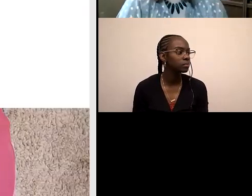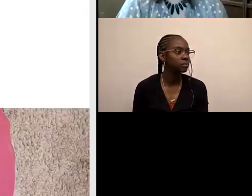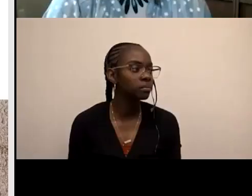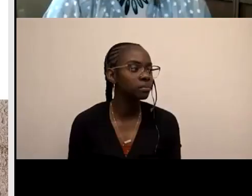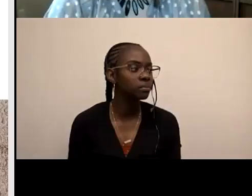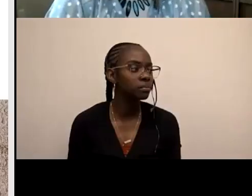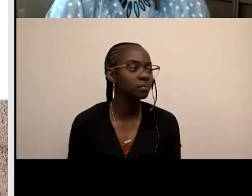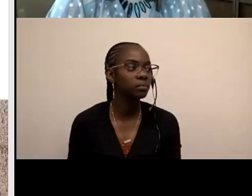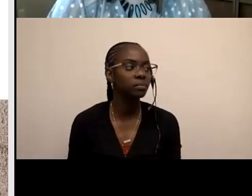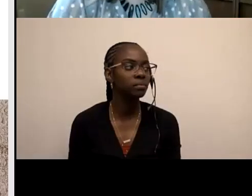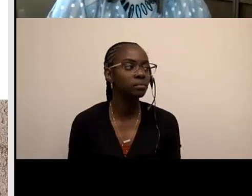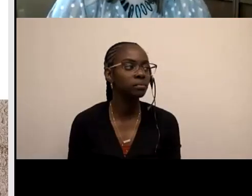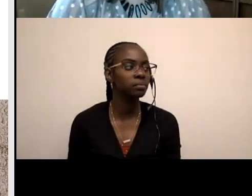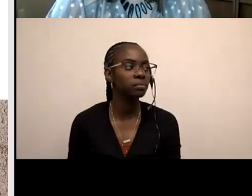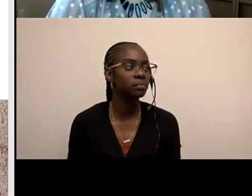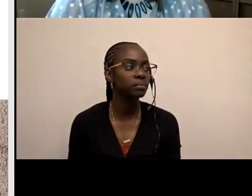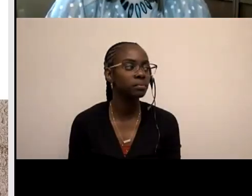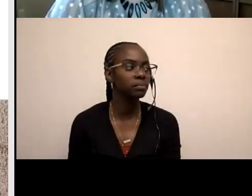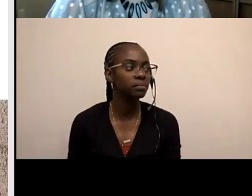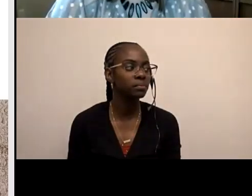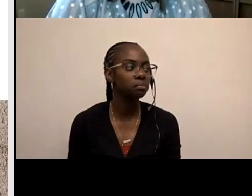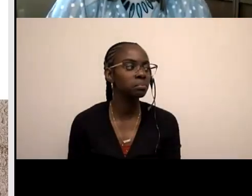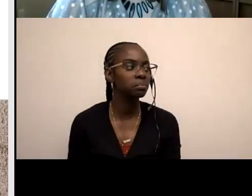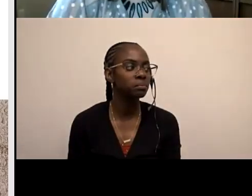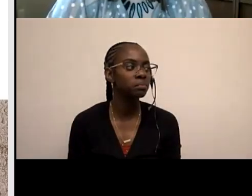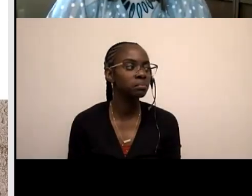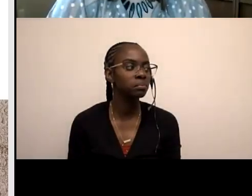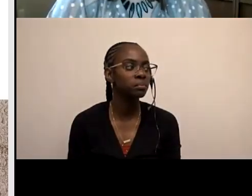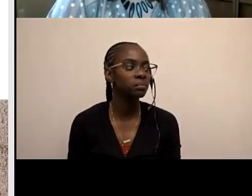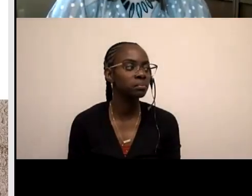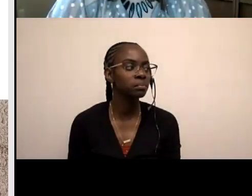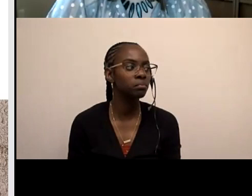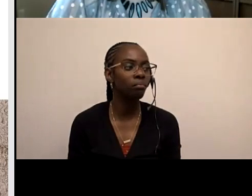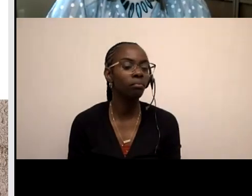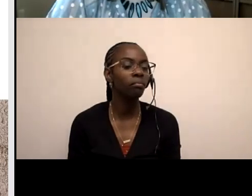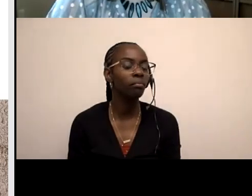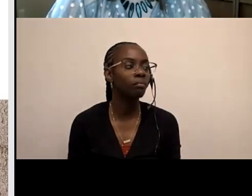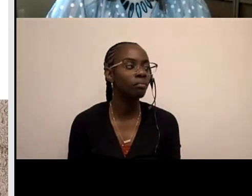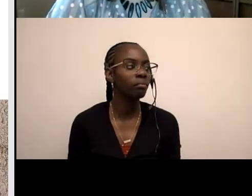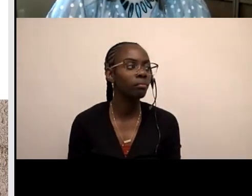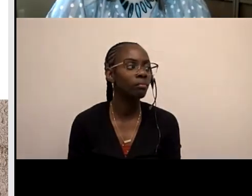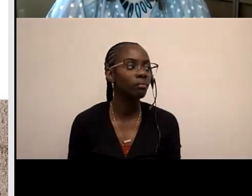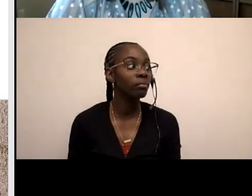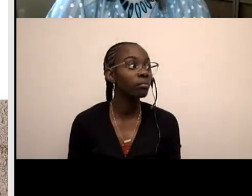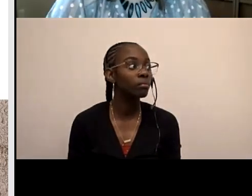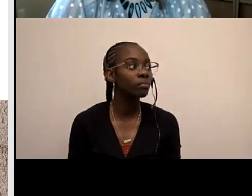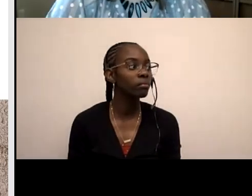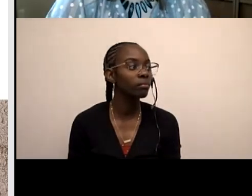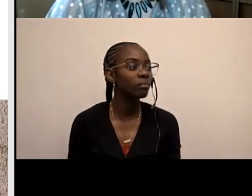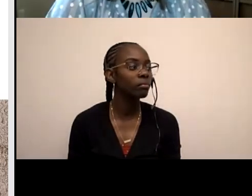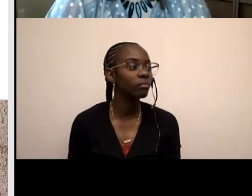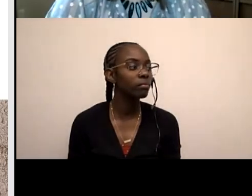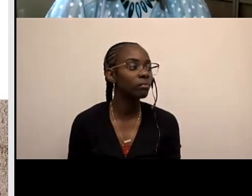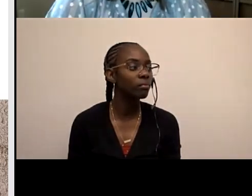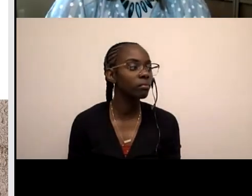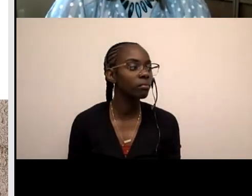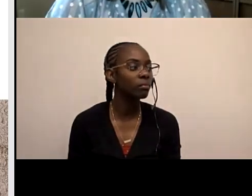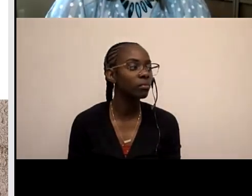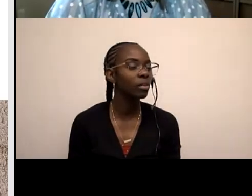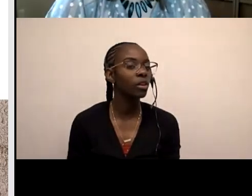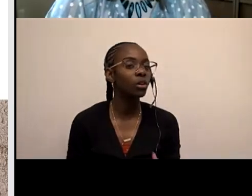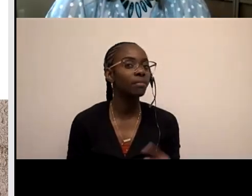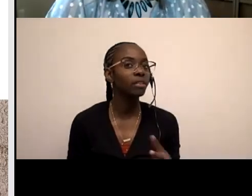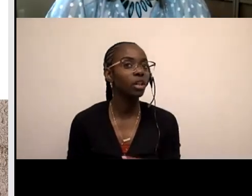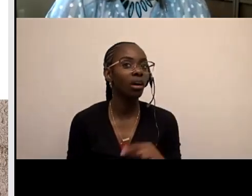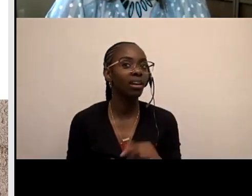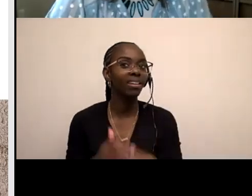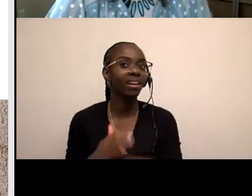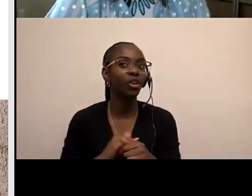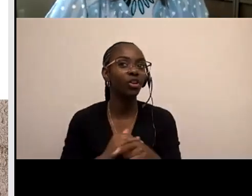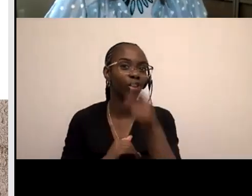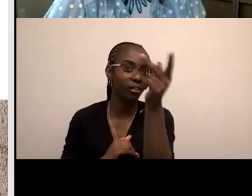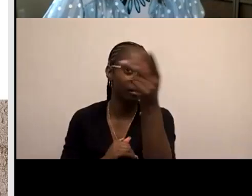CAN EVERYONE SEE? I'M GOING TO WAIT FOR THE CAPTIONIST FOR JUST A SECOND. NOW, WHAT YOU SHOULD BE